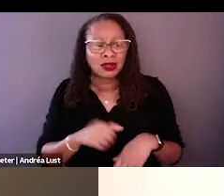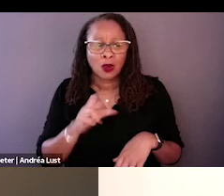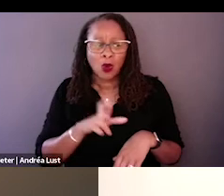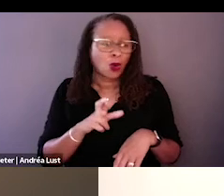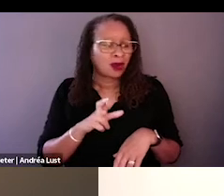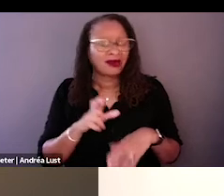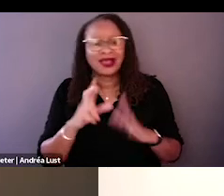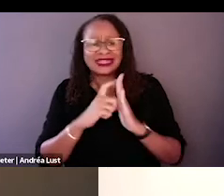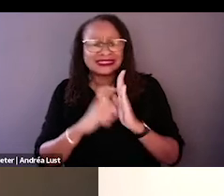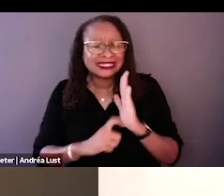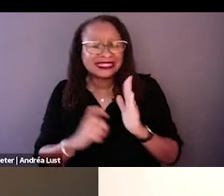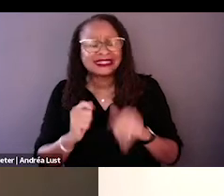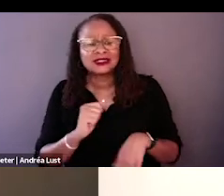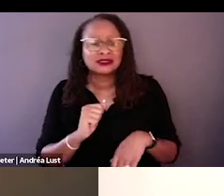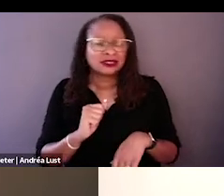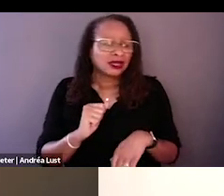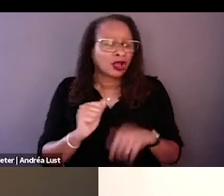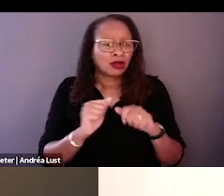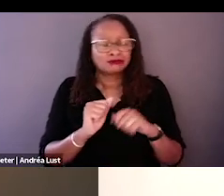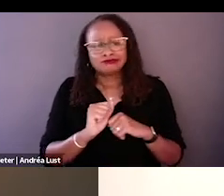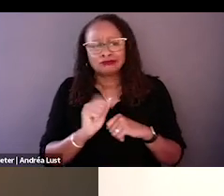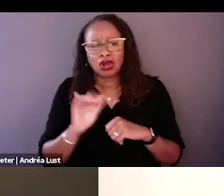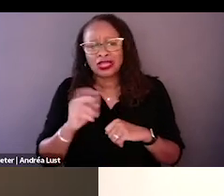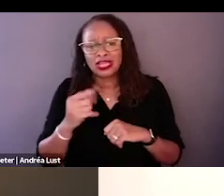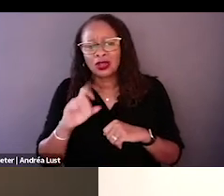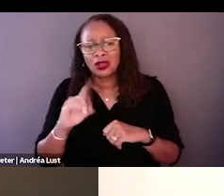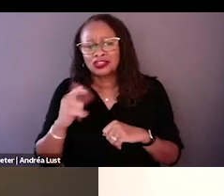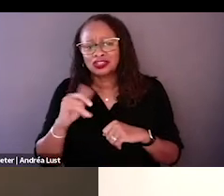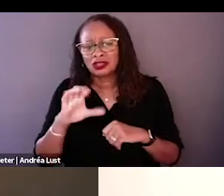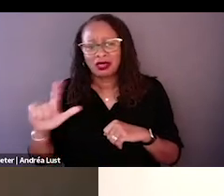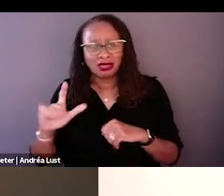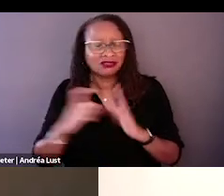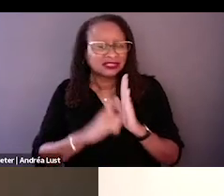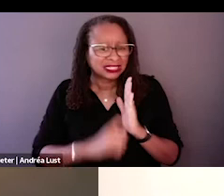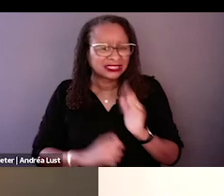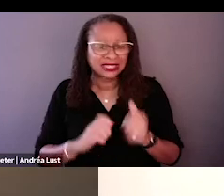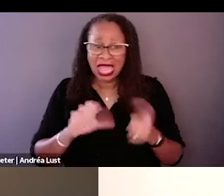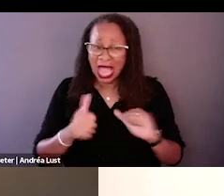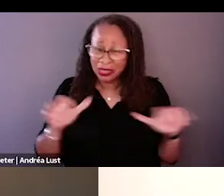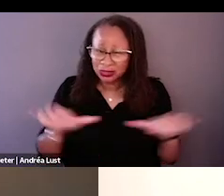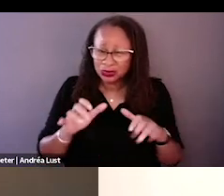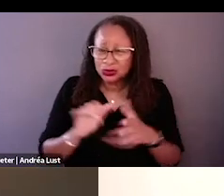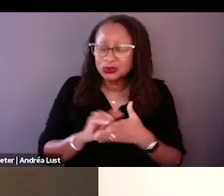1938, he wrote a book about it called "three minutes in Poland."